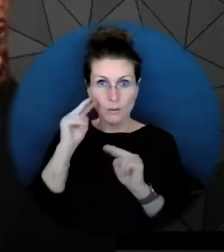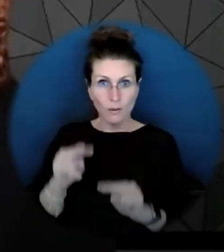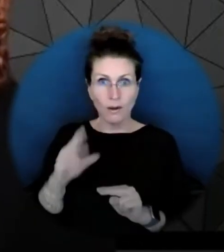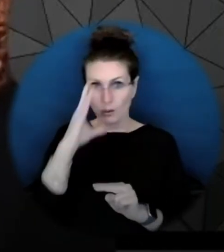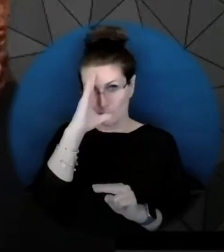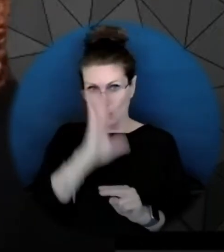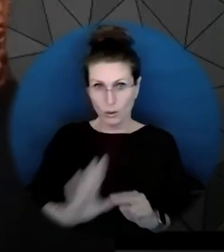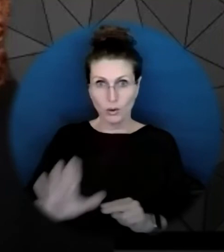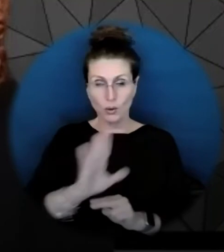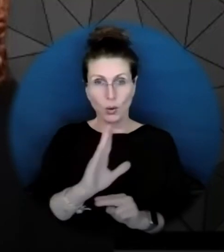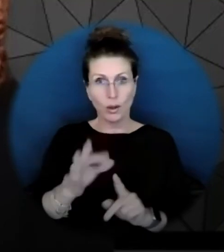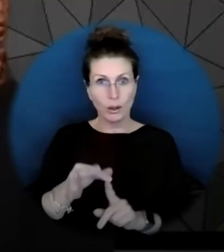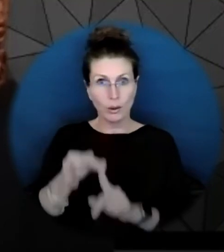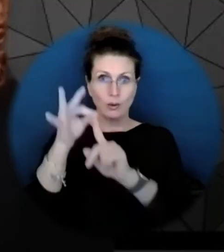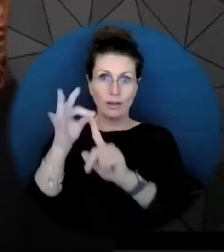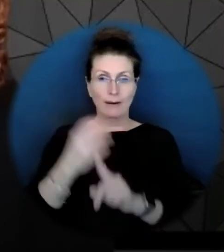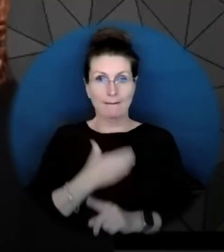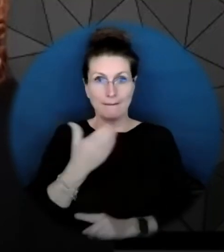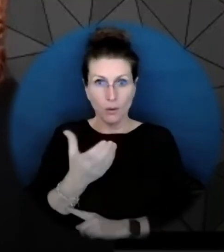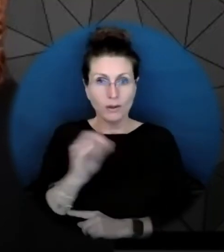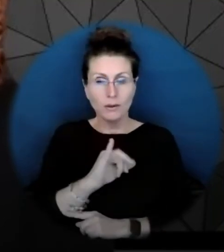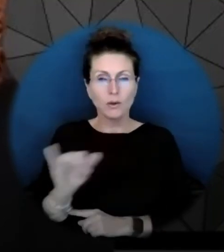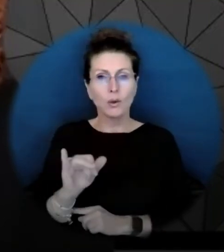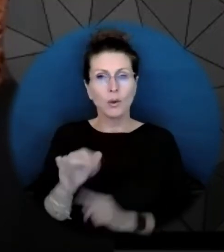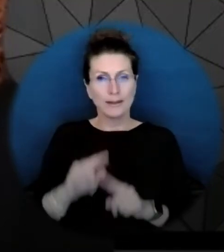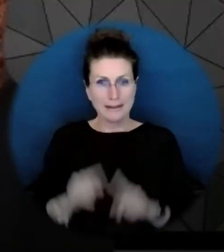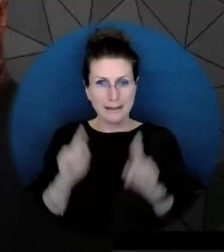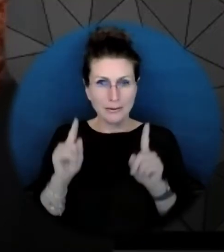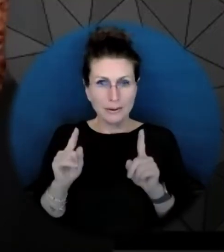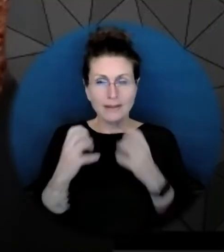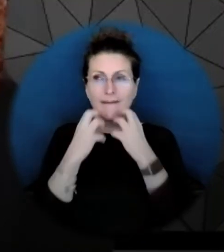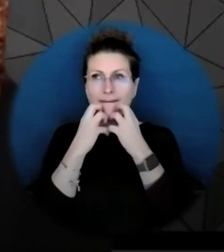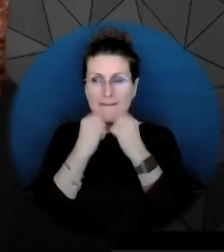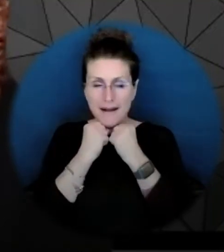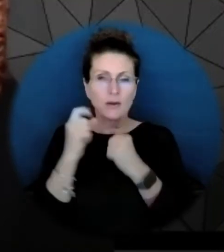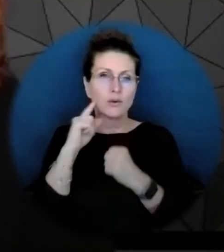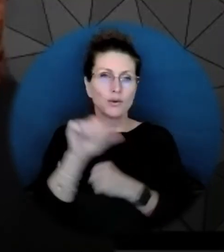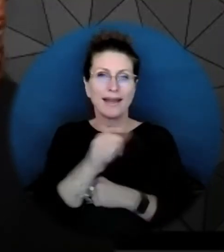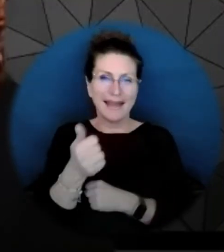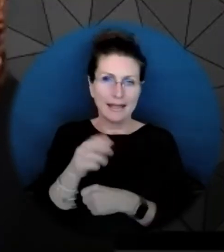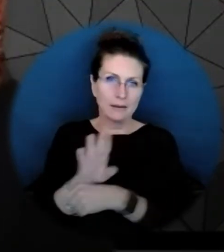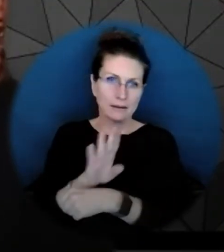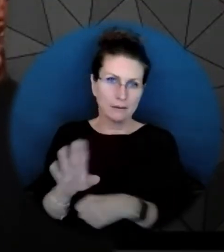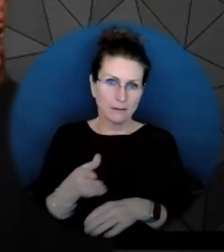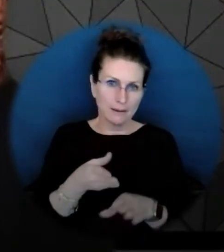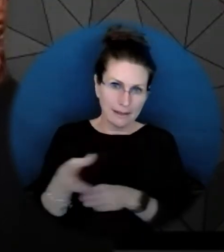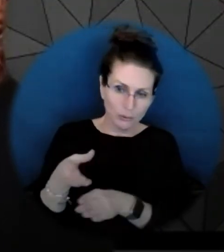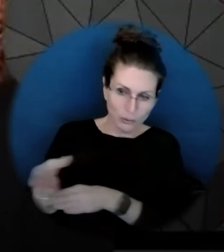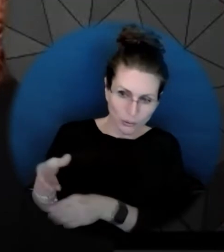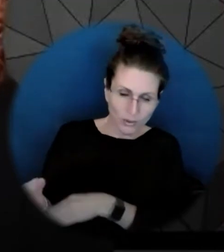knows that her differences and her unique voice are the valuable addition to any industry. Women should not shy away from fields